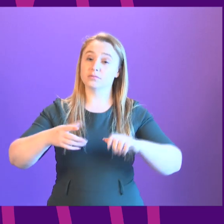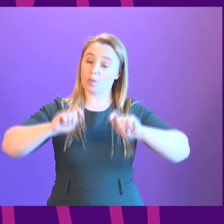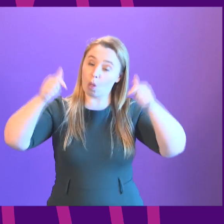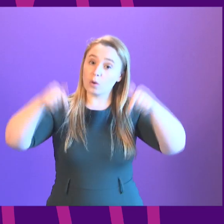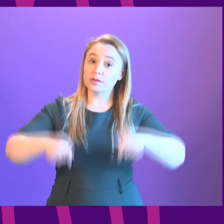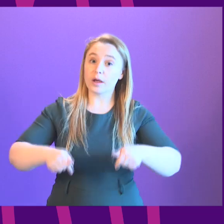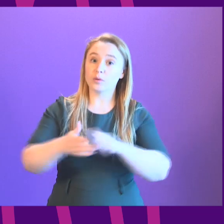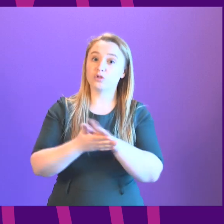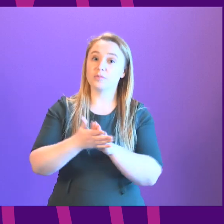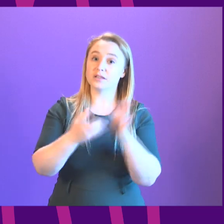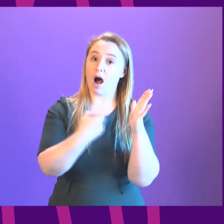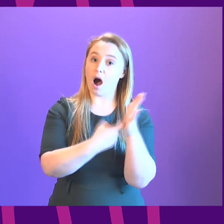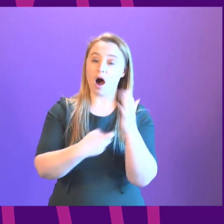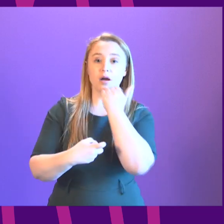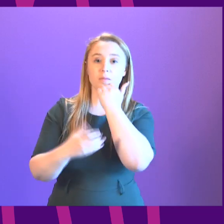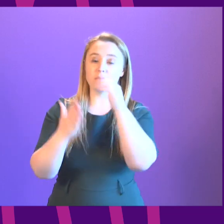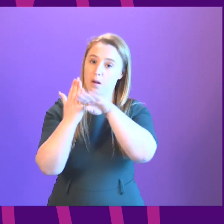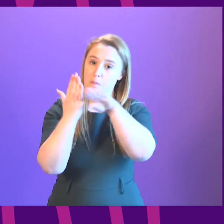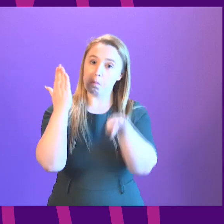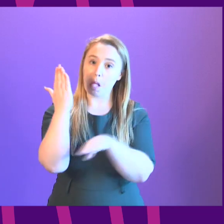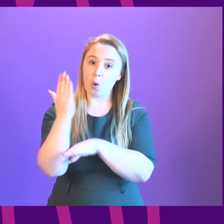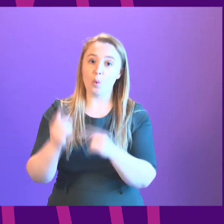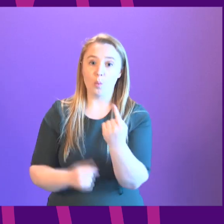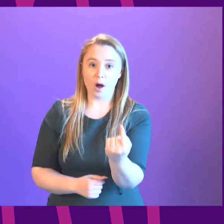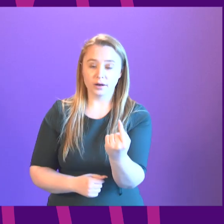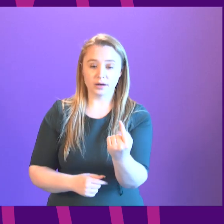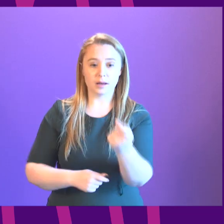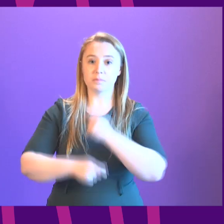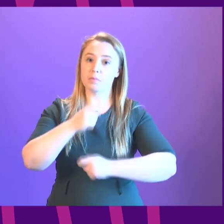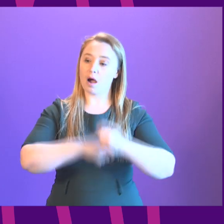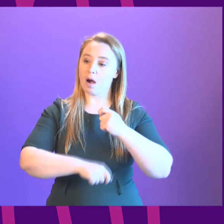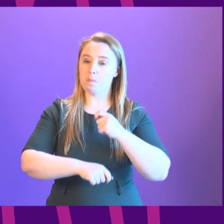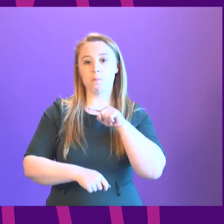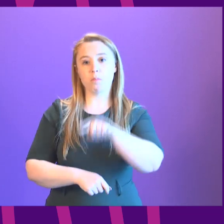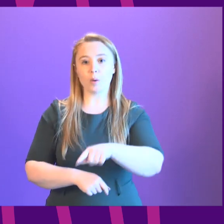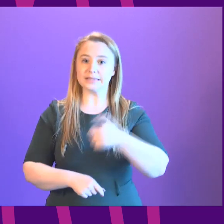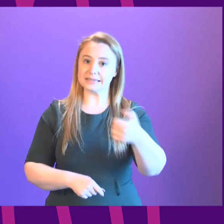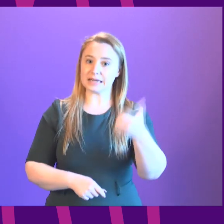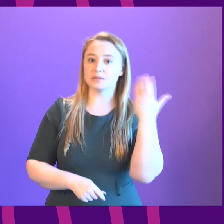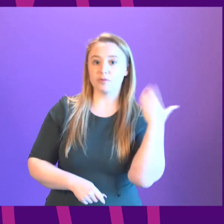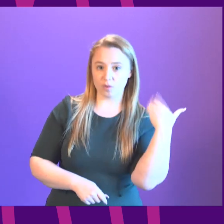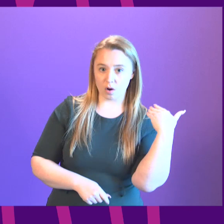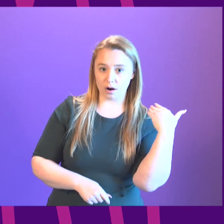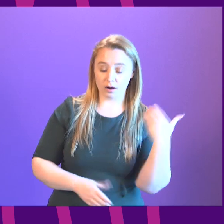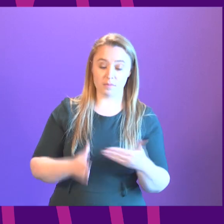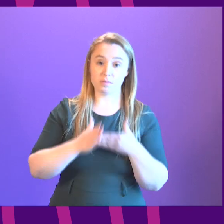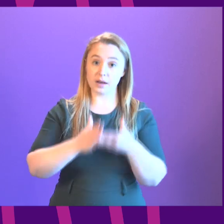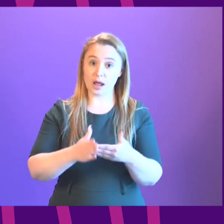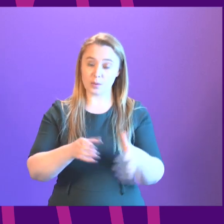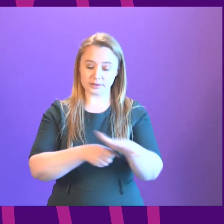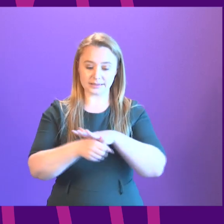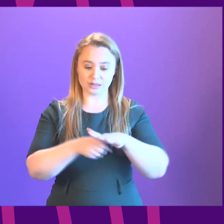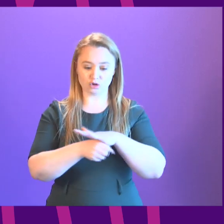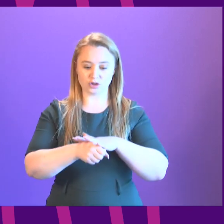got to about 0.6. We now face a situation where it is at around 1 again, although it